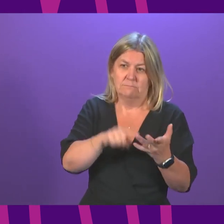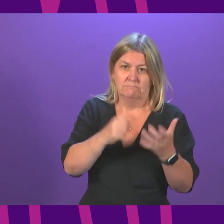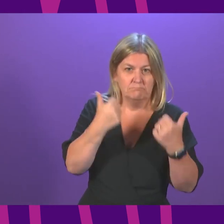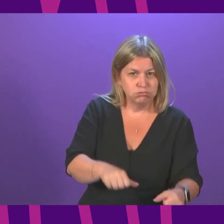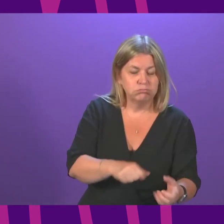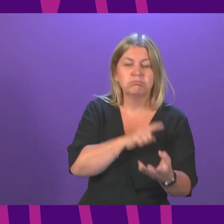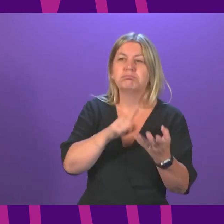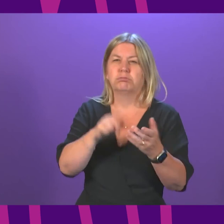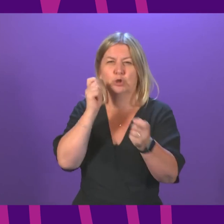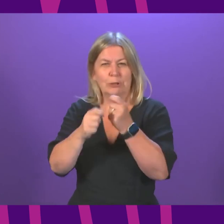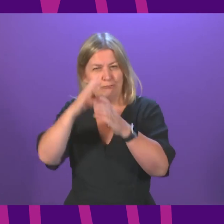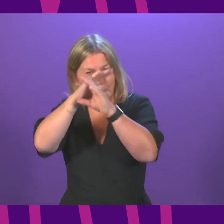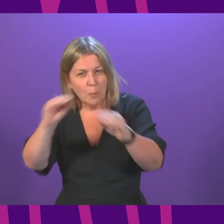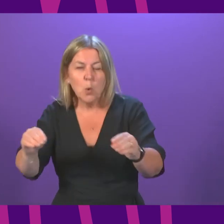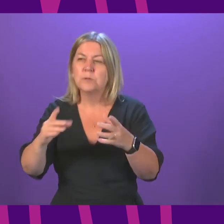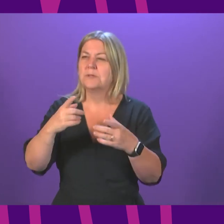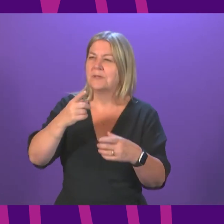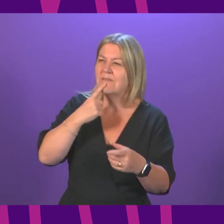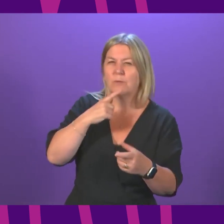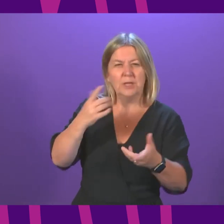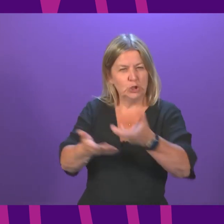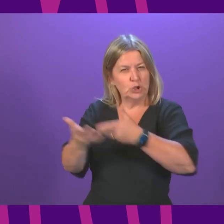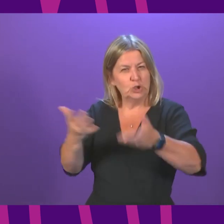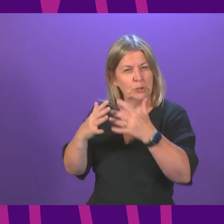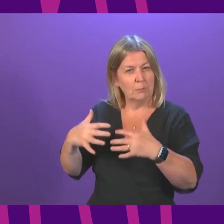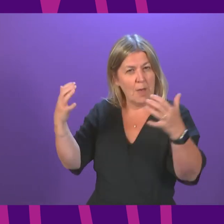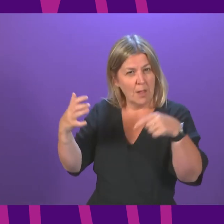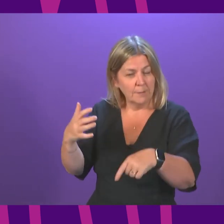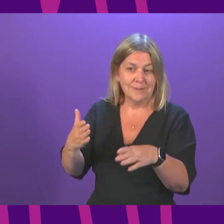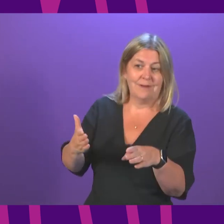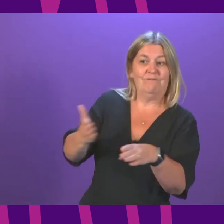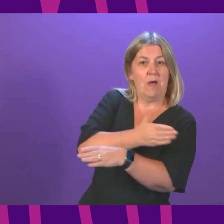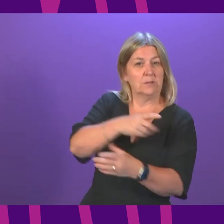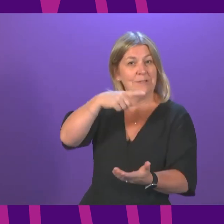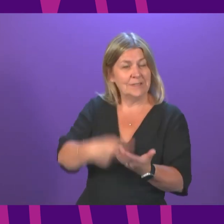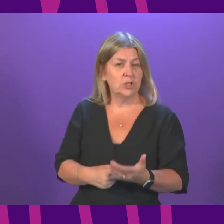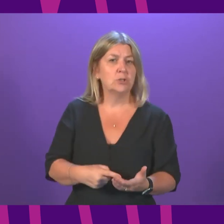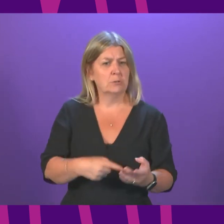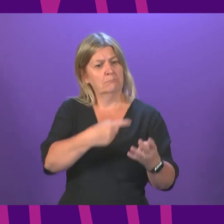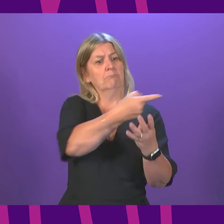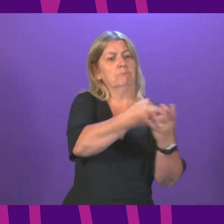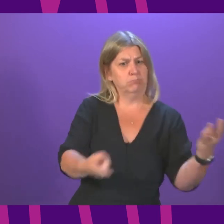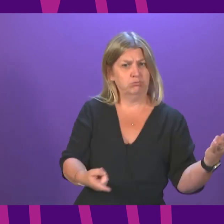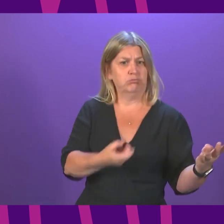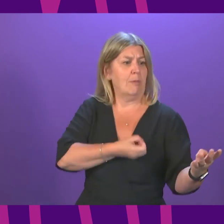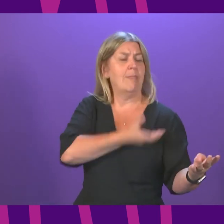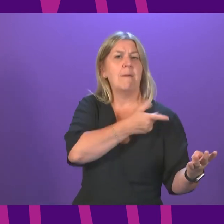until such time as the coronavirus restrictions are lifted. I welcome the provision that we have agreed to insert into the bill that will require